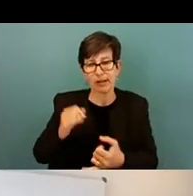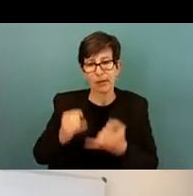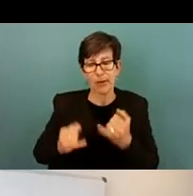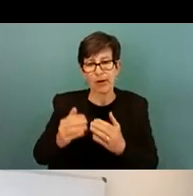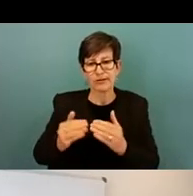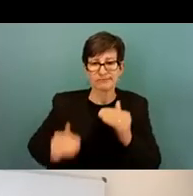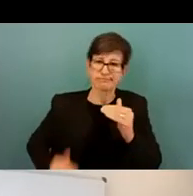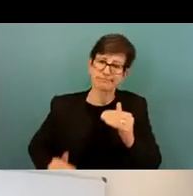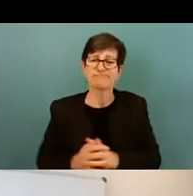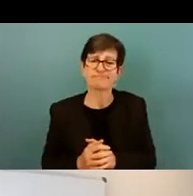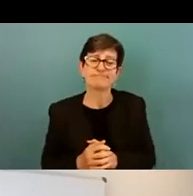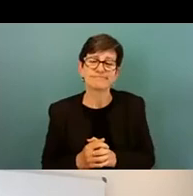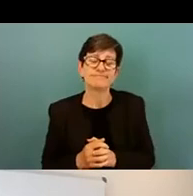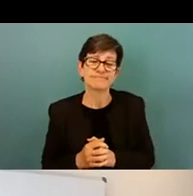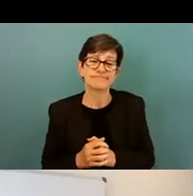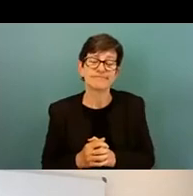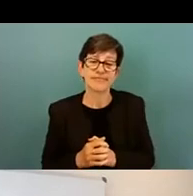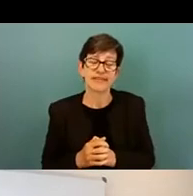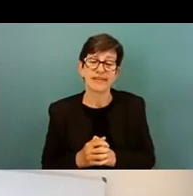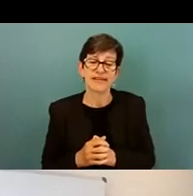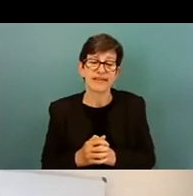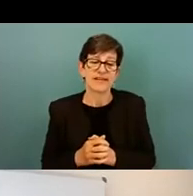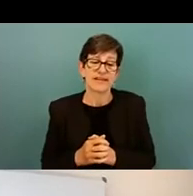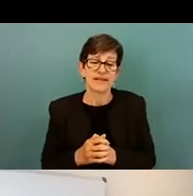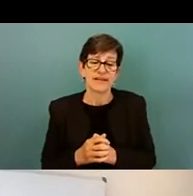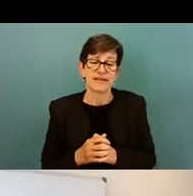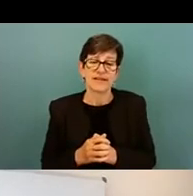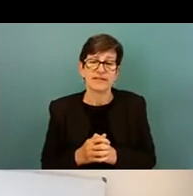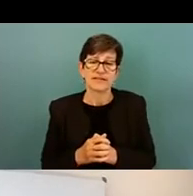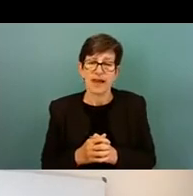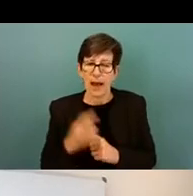Thanks, Jo. I think we've probably got time to squeeze in at least one more. And I did